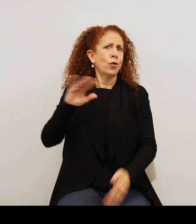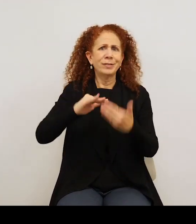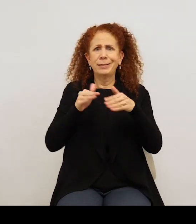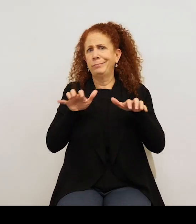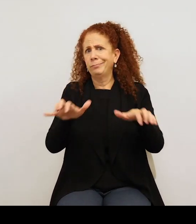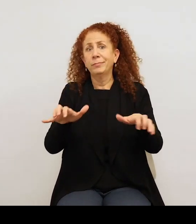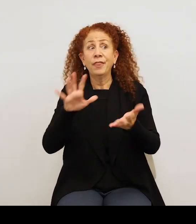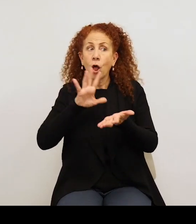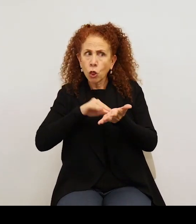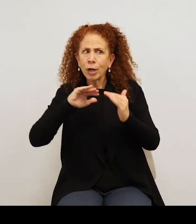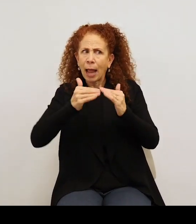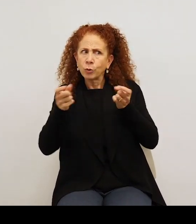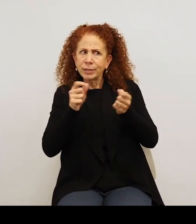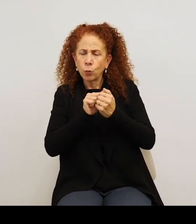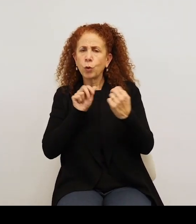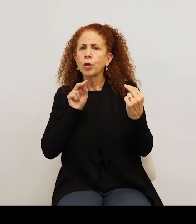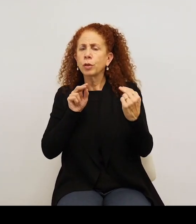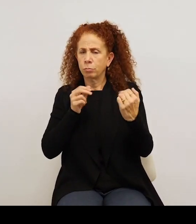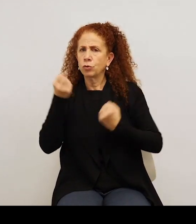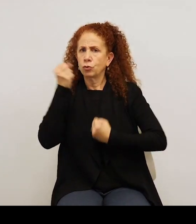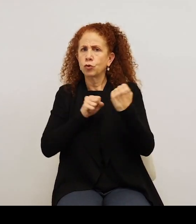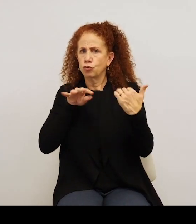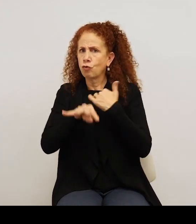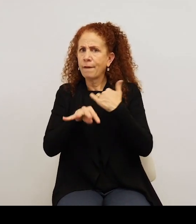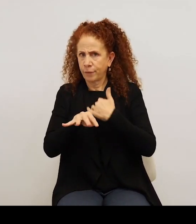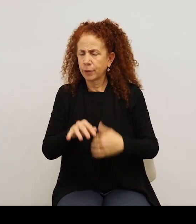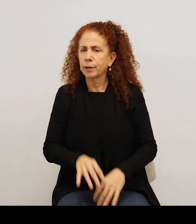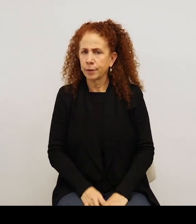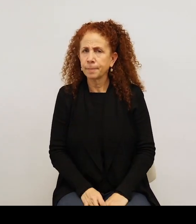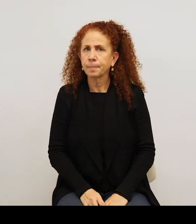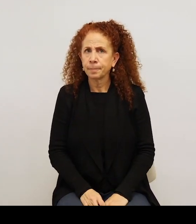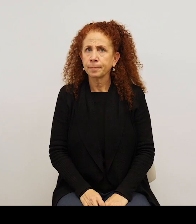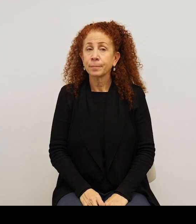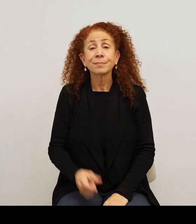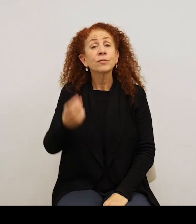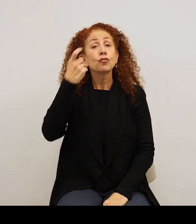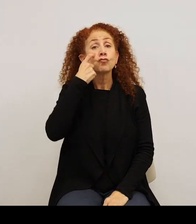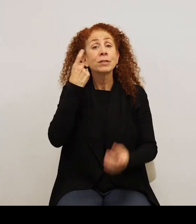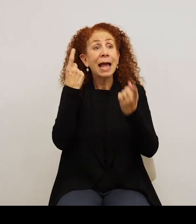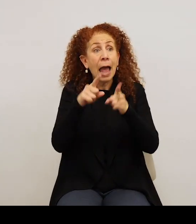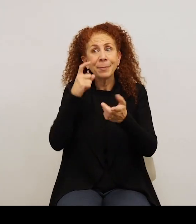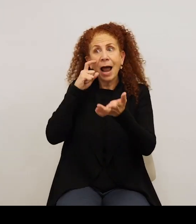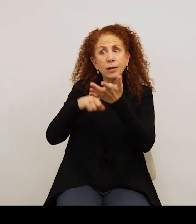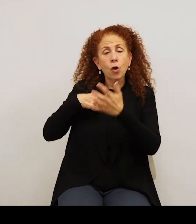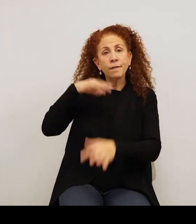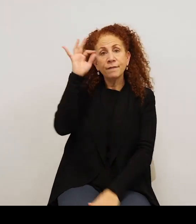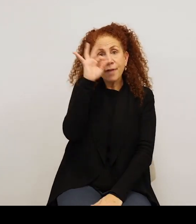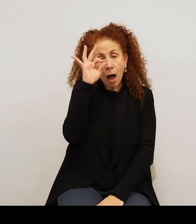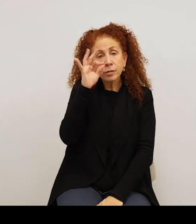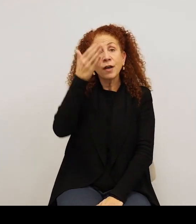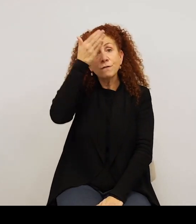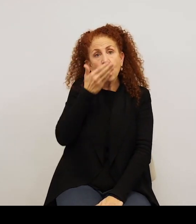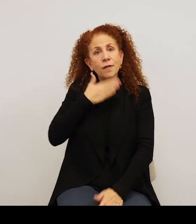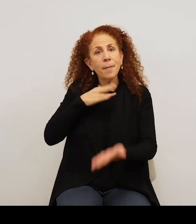They are learning how to deal with traffic. I, not too long ago, saw a fox right in front of my university building,